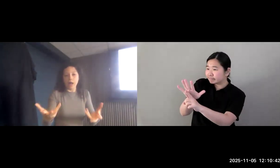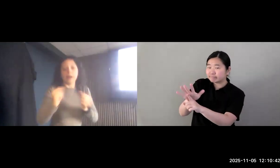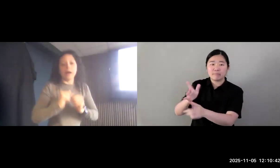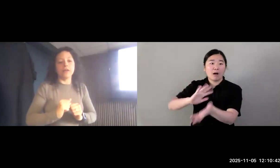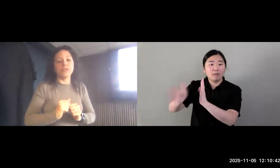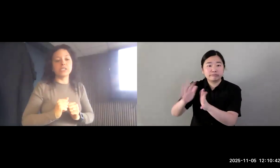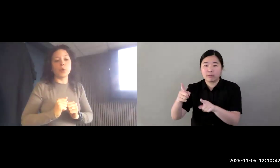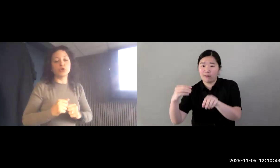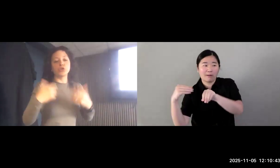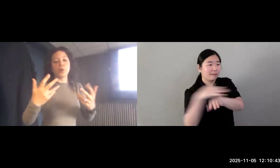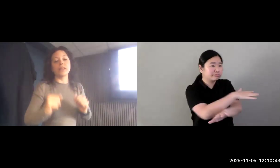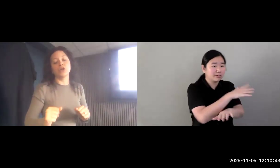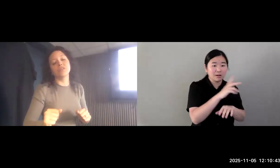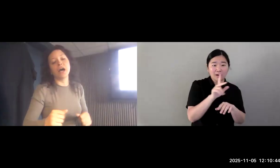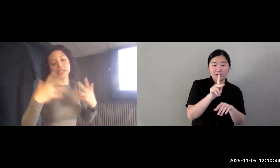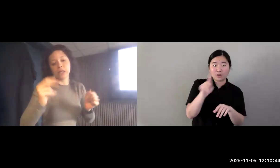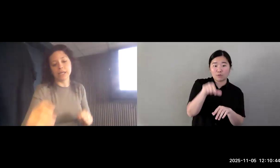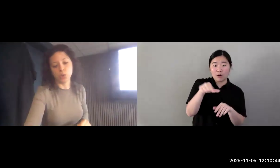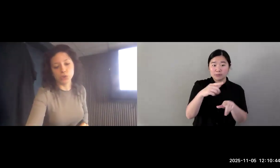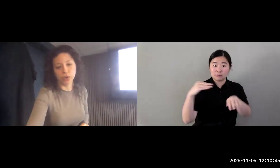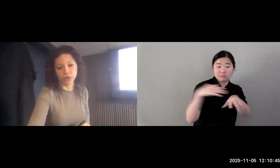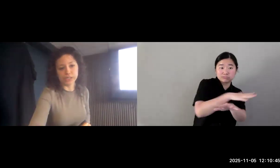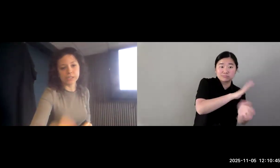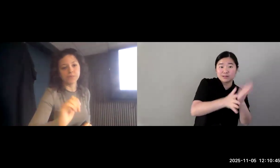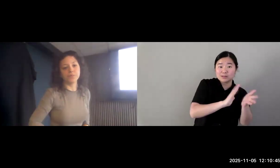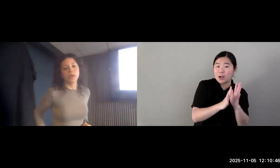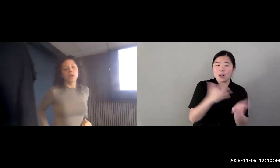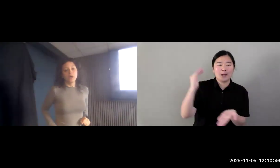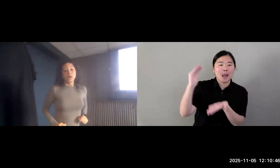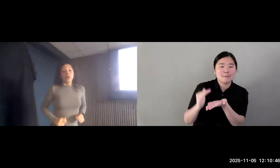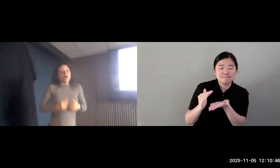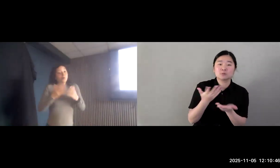the exposure to and the use of ISL has also increased.